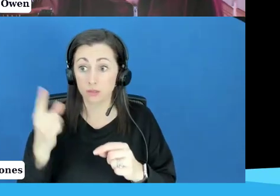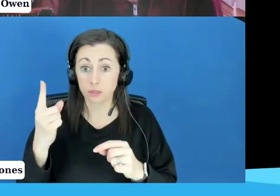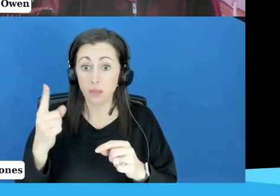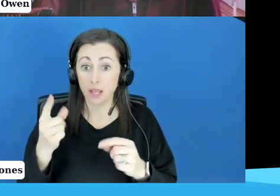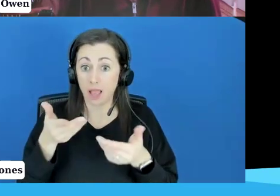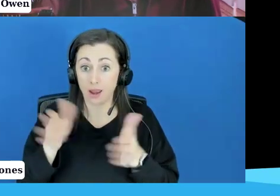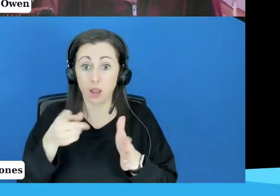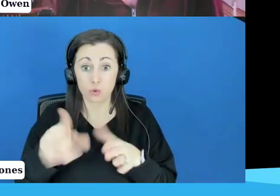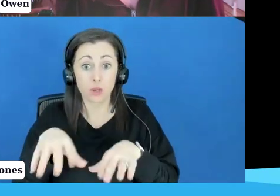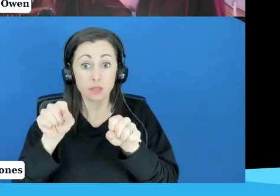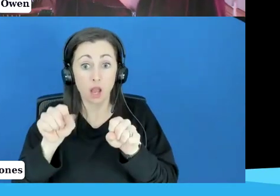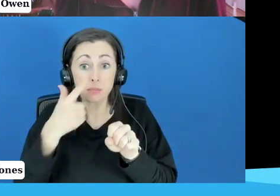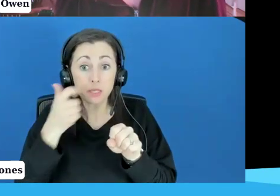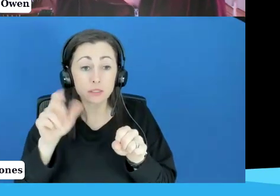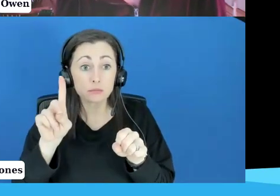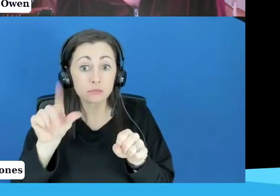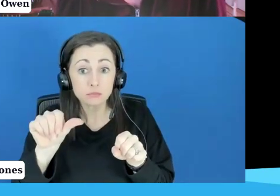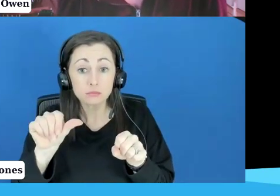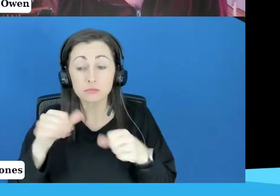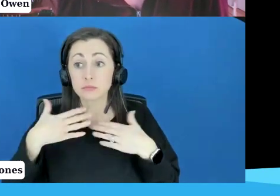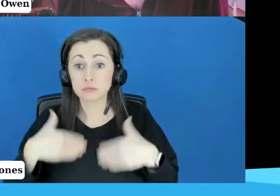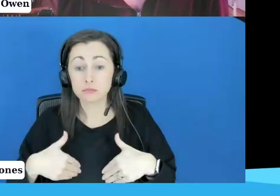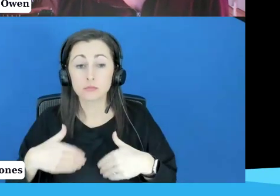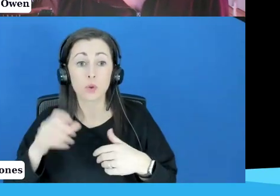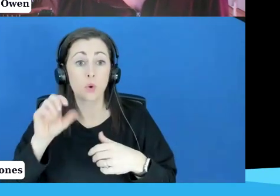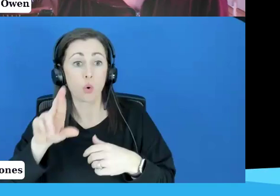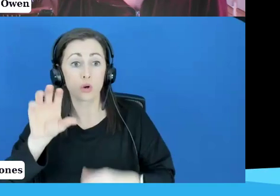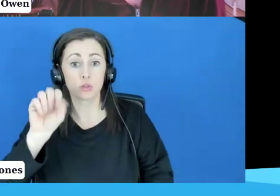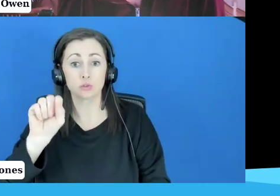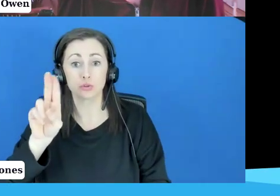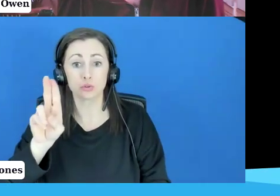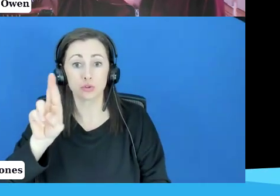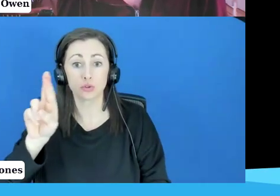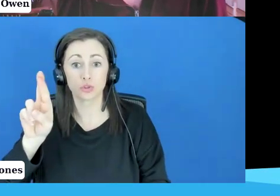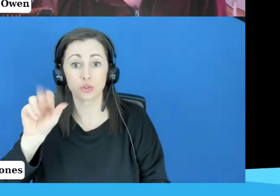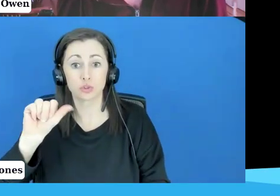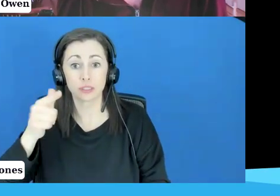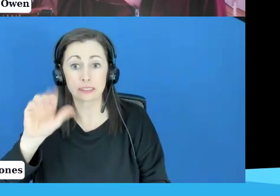Are you going to be accepted for surrogacy? Because people see that you have a disability, there's a huge stigma there.